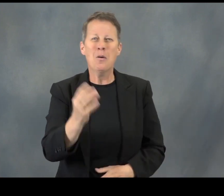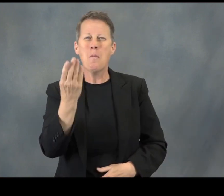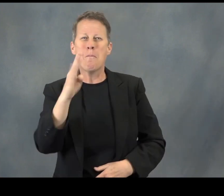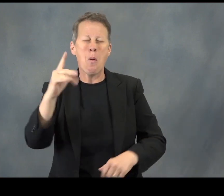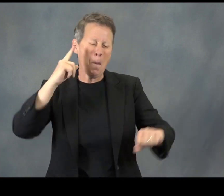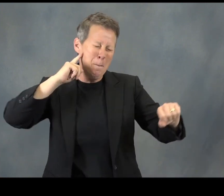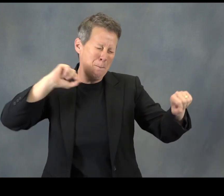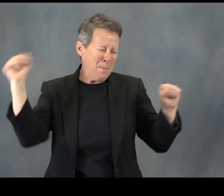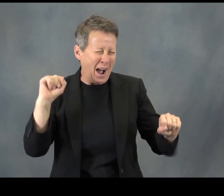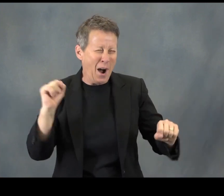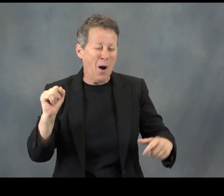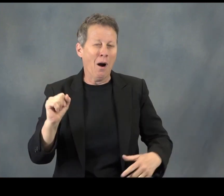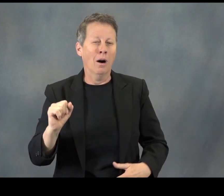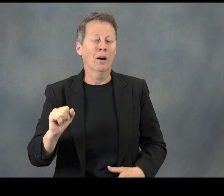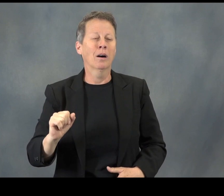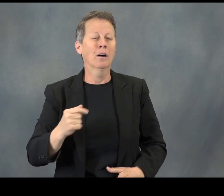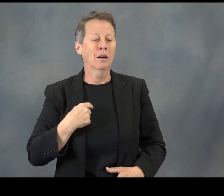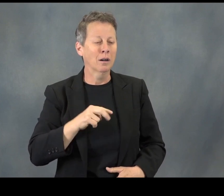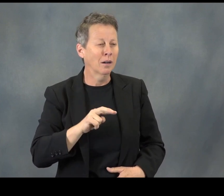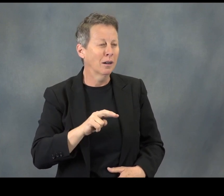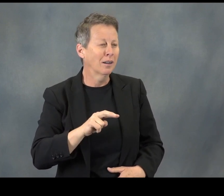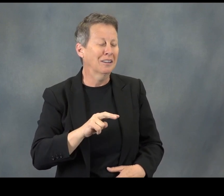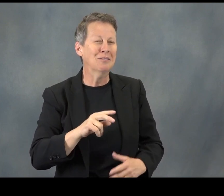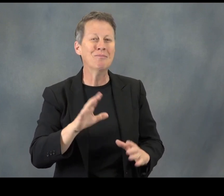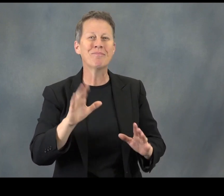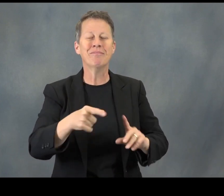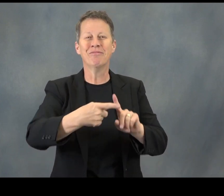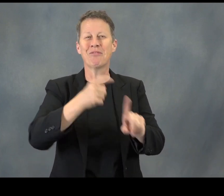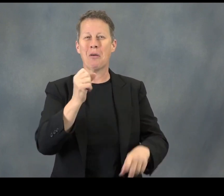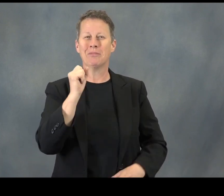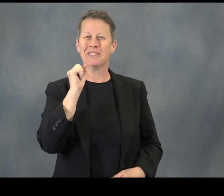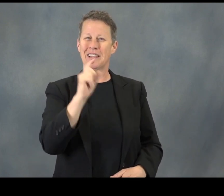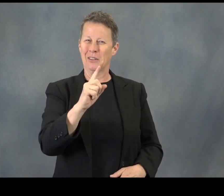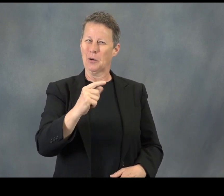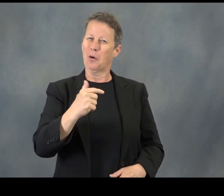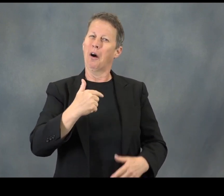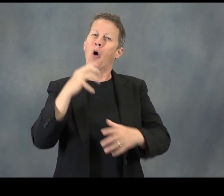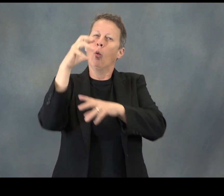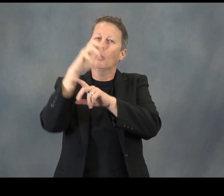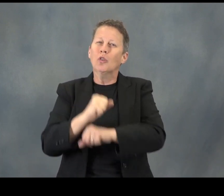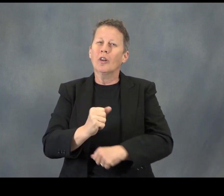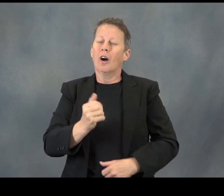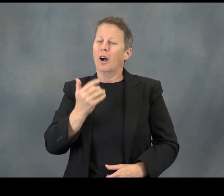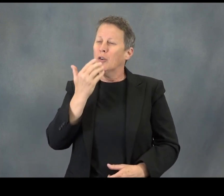So being from San Diego, you have to understand-- really good margaritas, really good Mexican